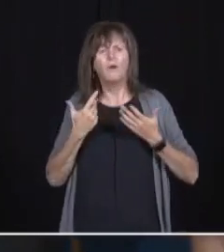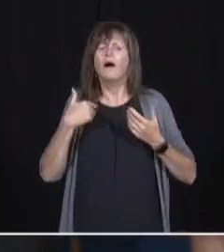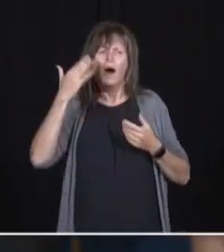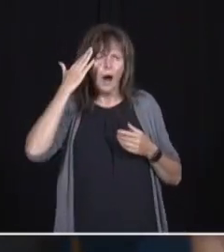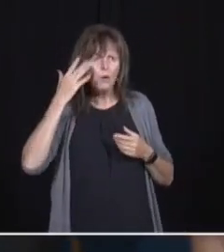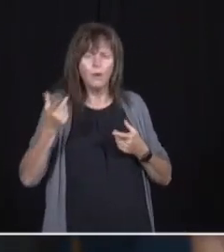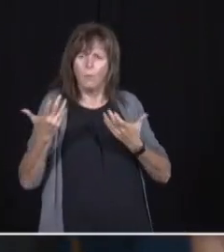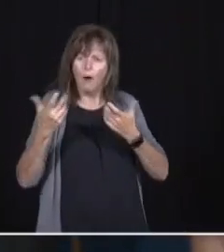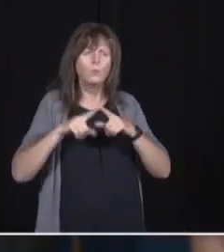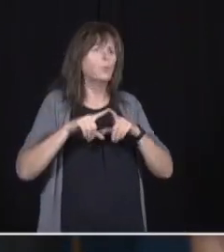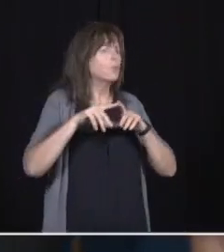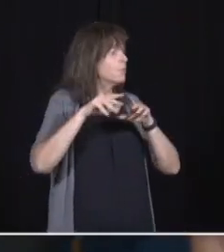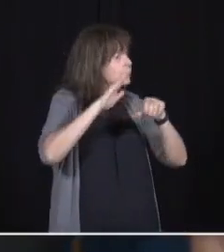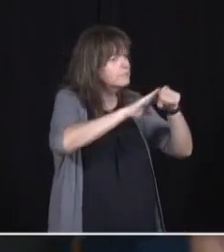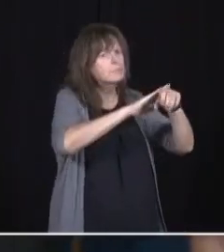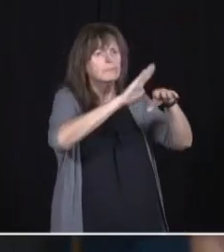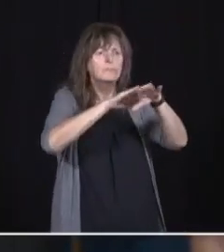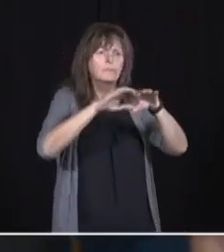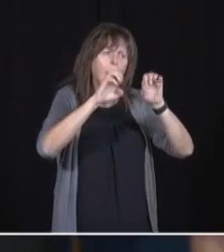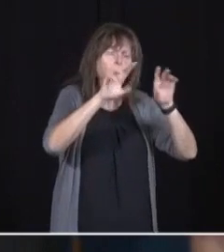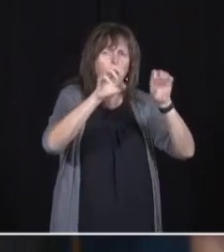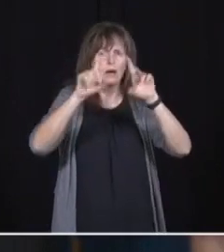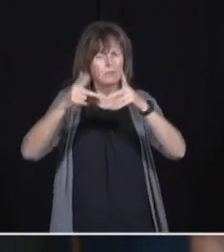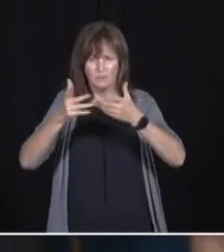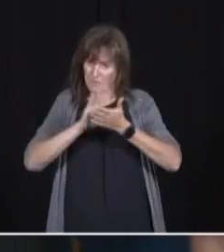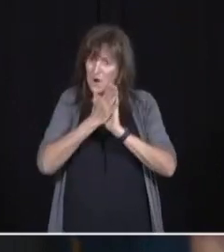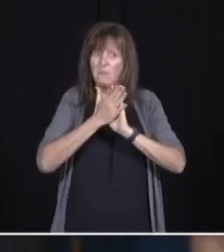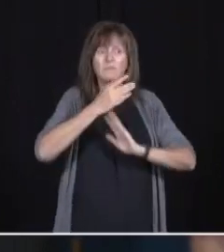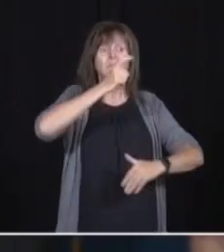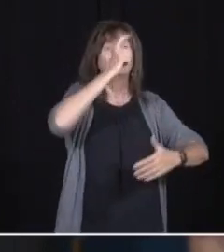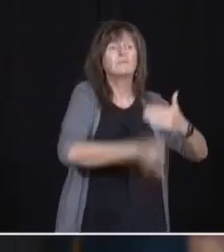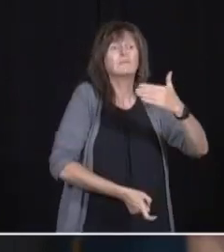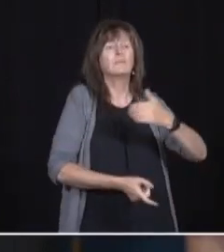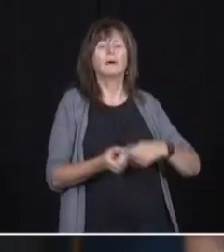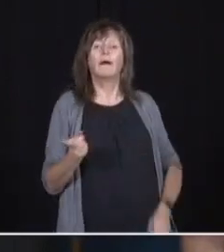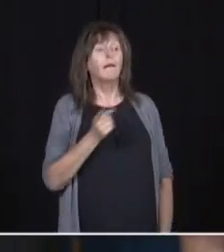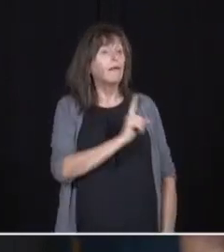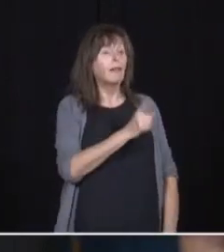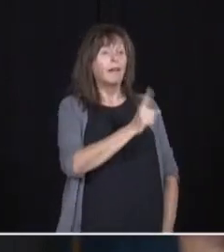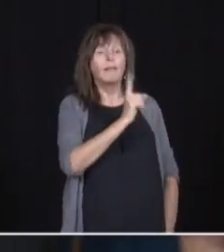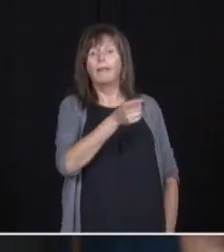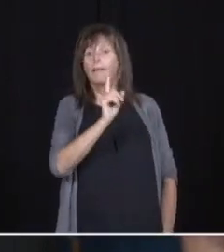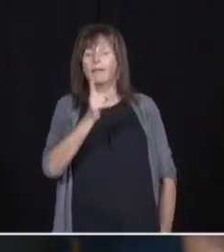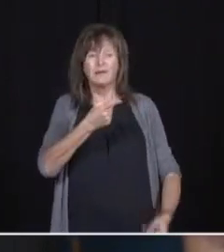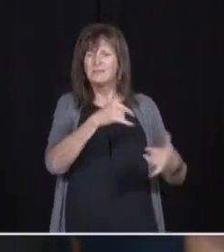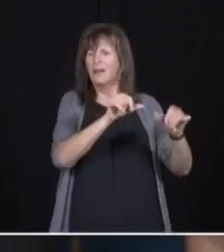So when is enough enough? When does the province go from educational approach to enforcement approach or are we going